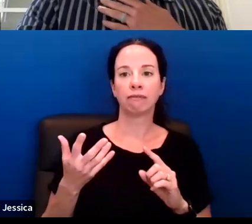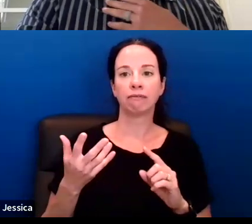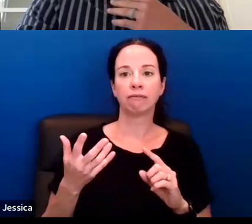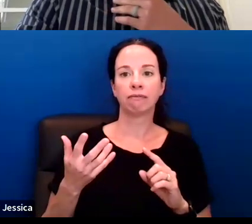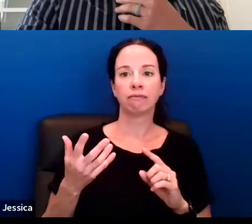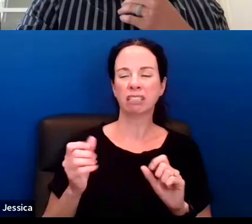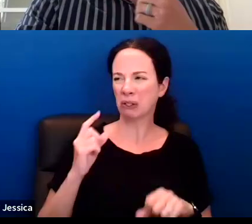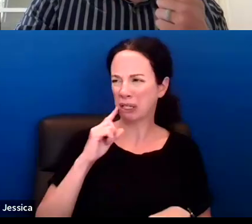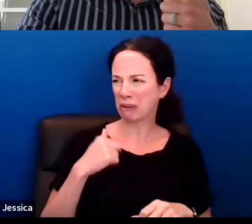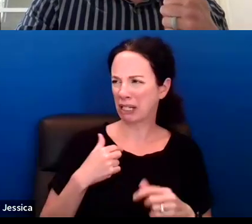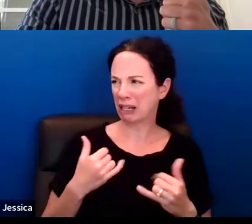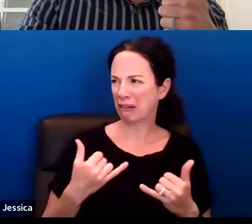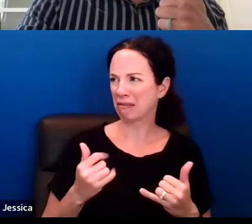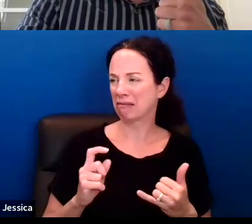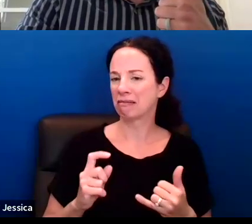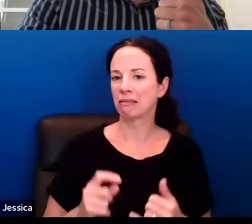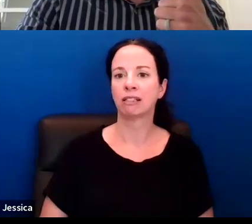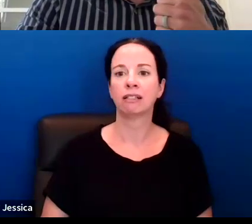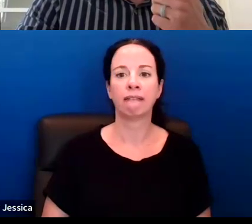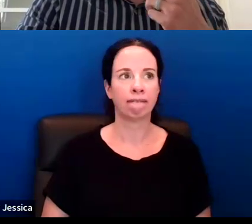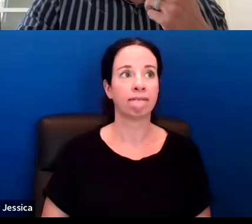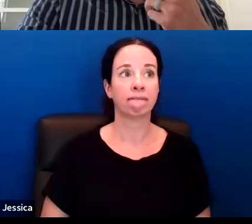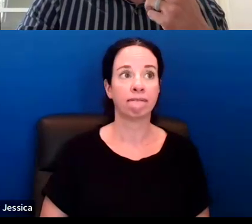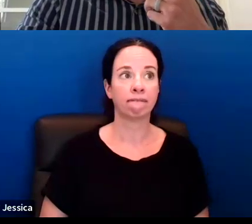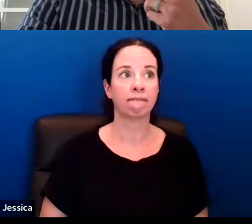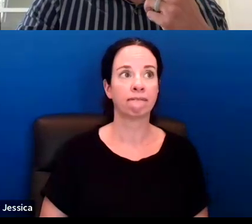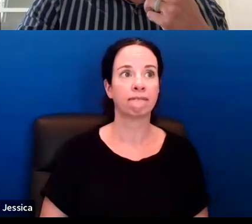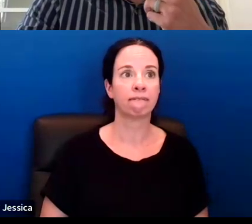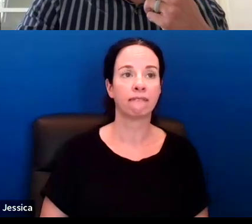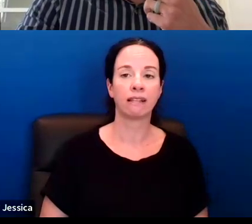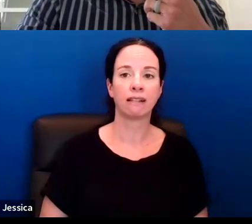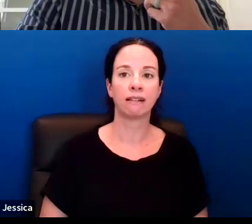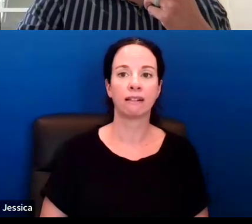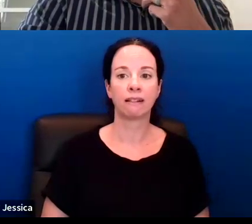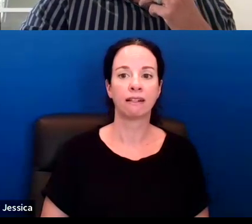hear me right now? Yes. Okay, cool. We can.